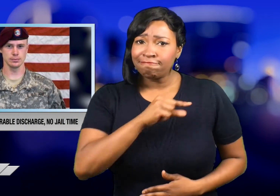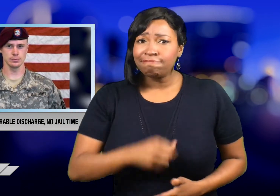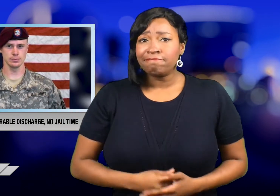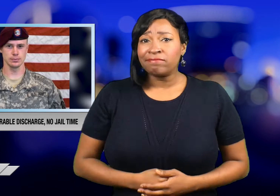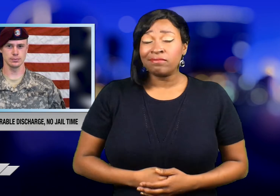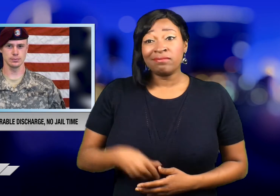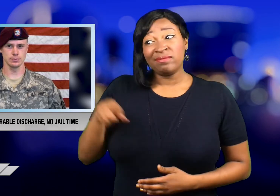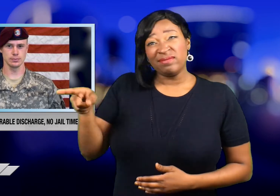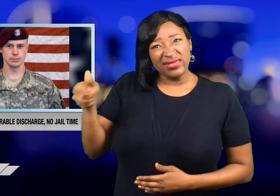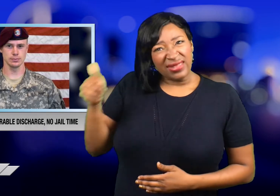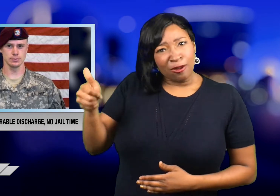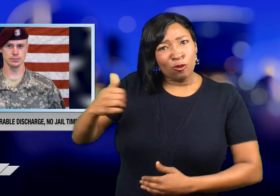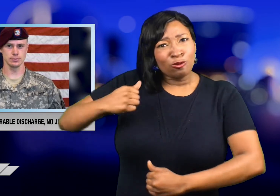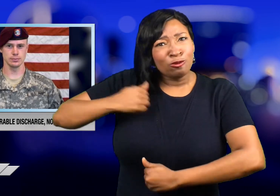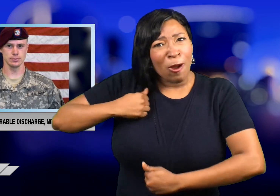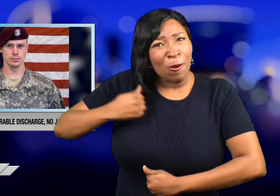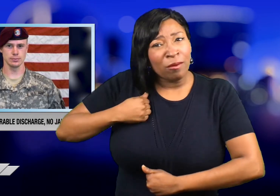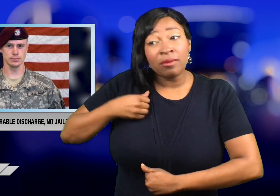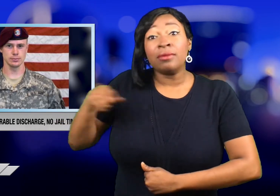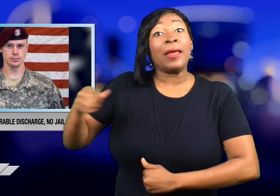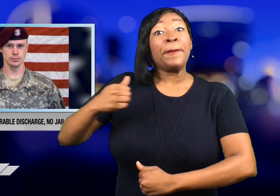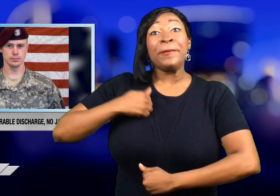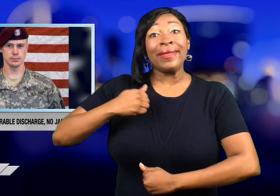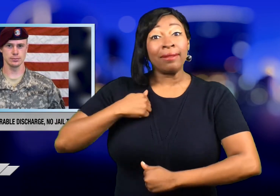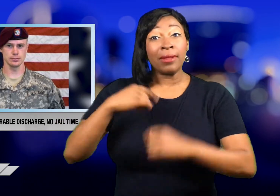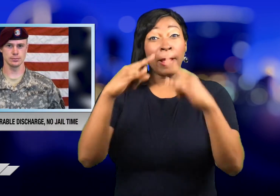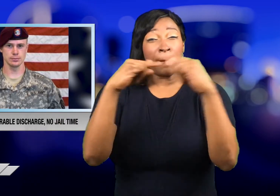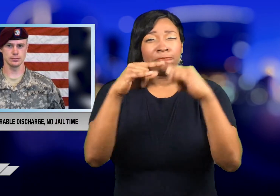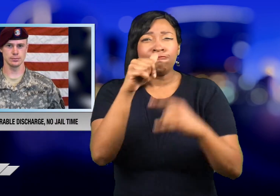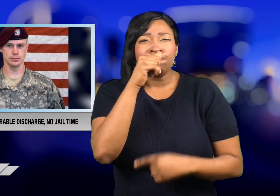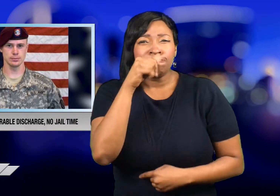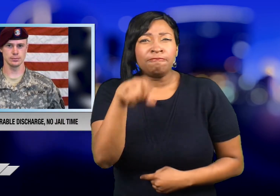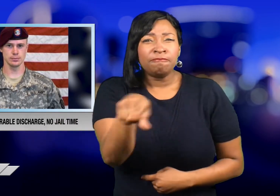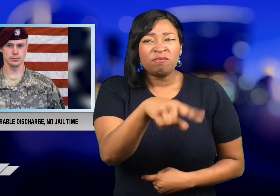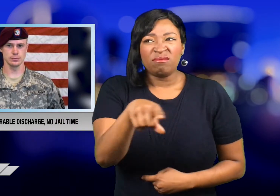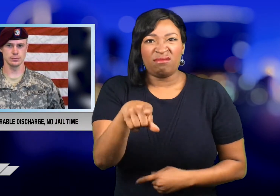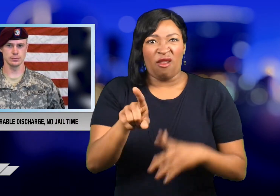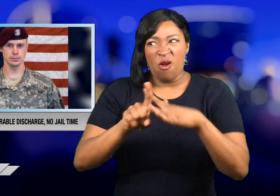He is the soldier held captive by